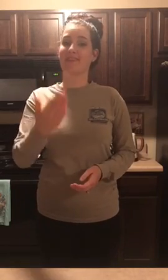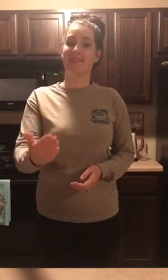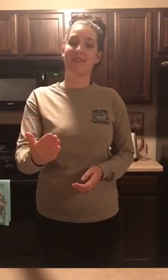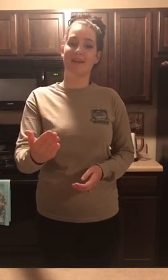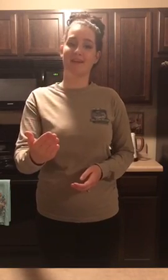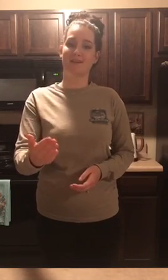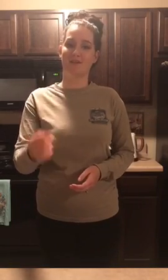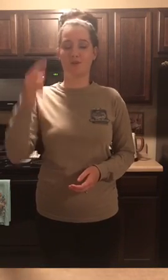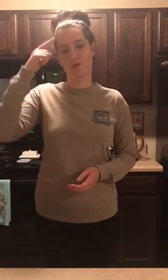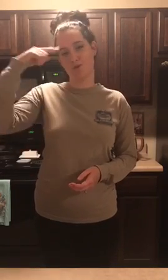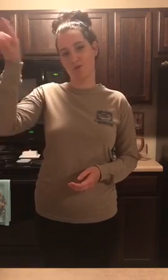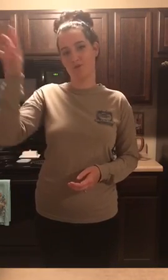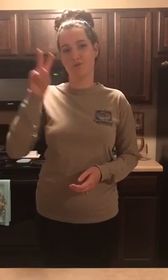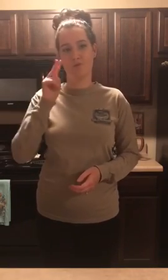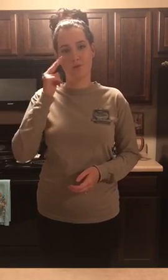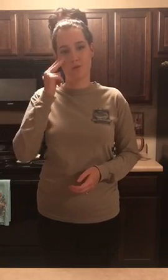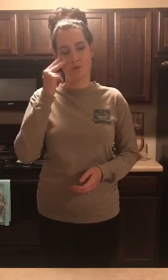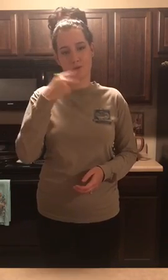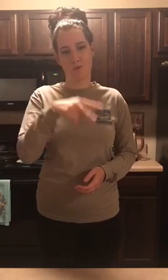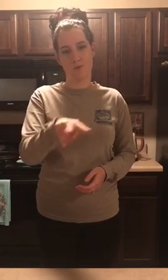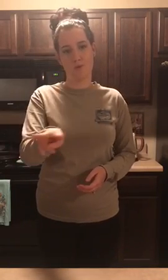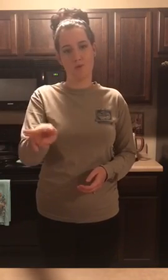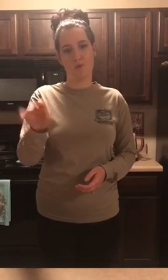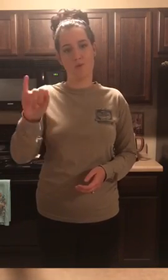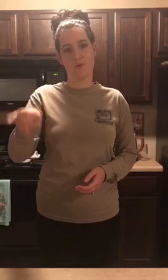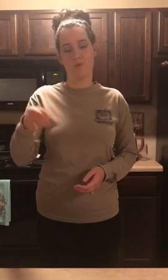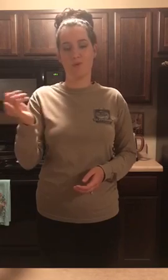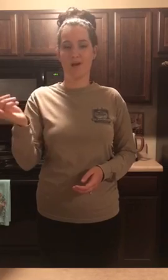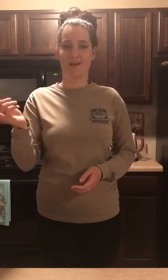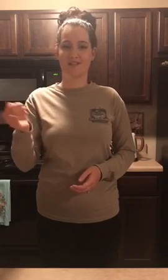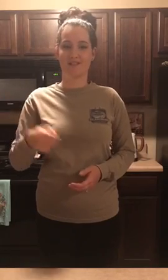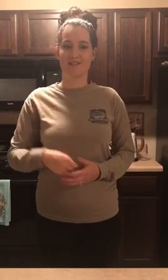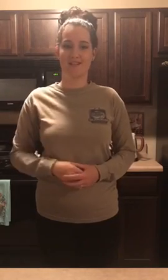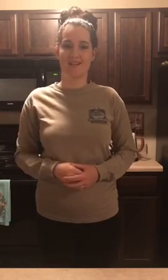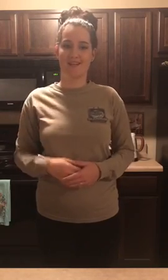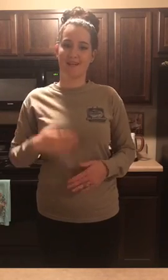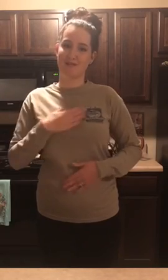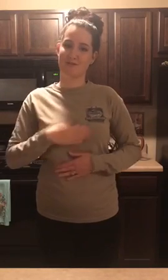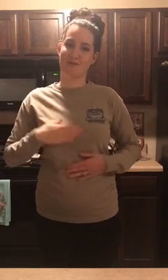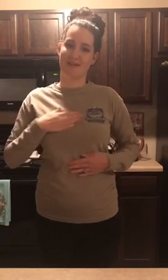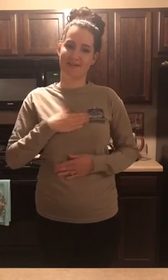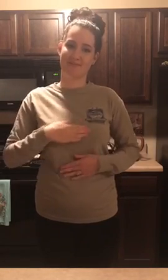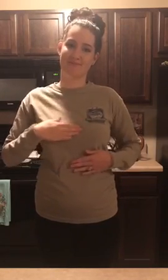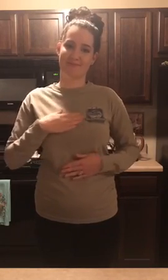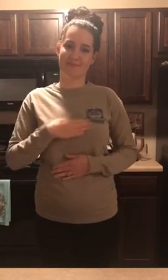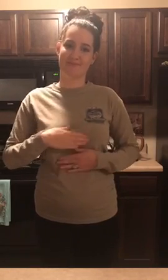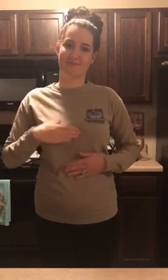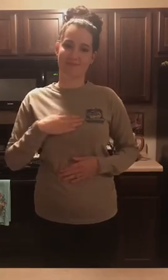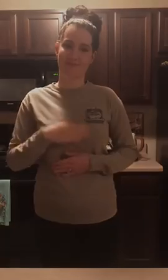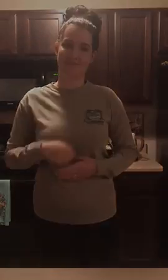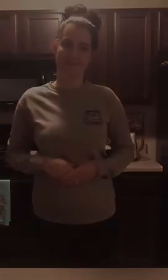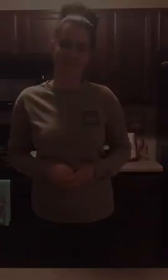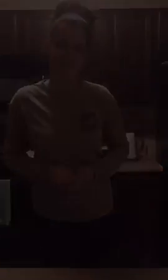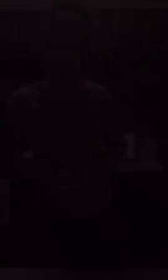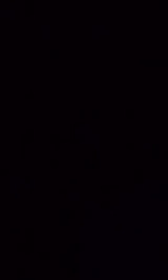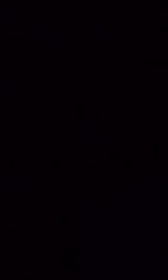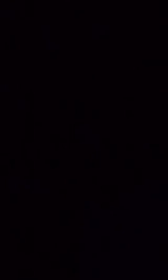Thank you for watching! Enjoy.